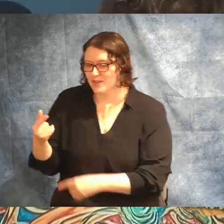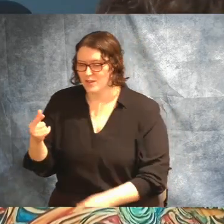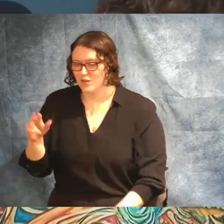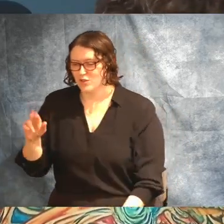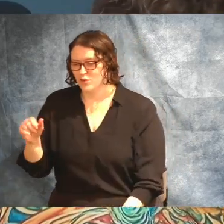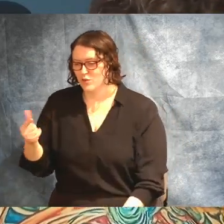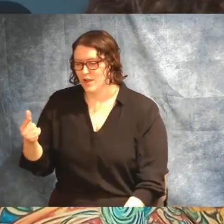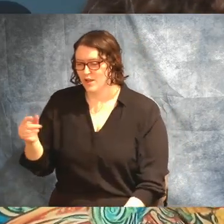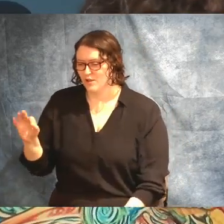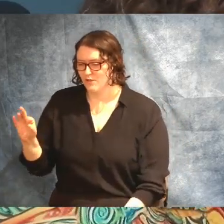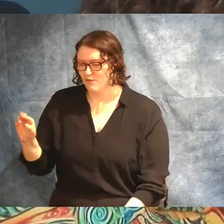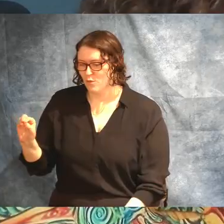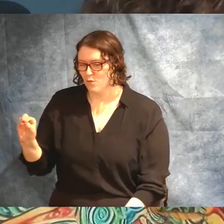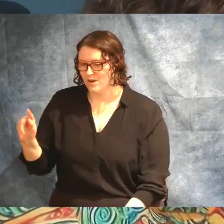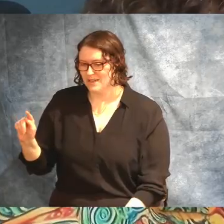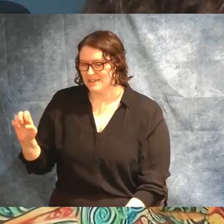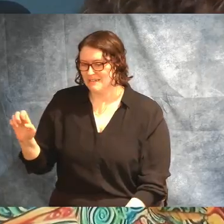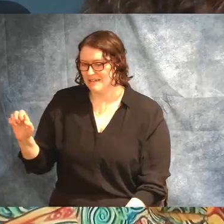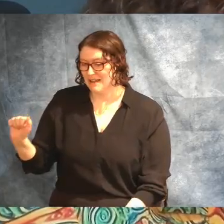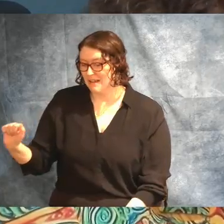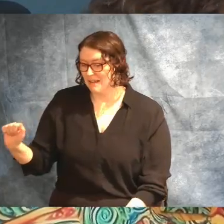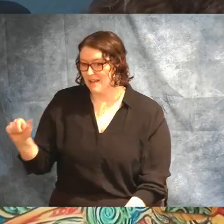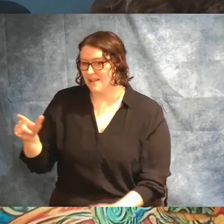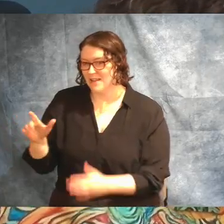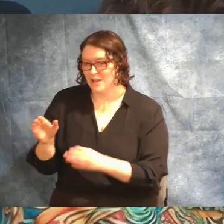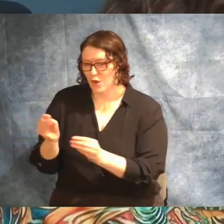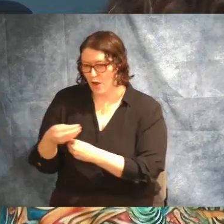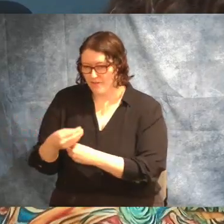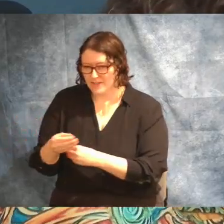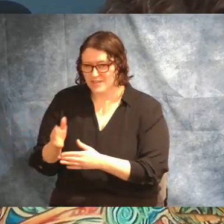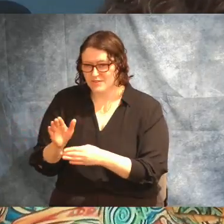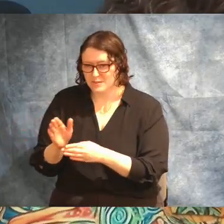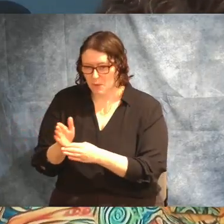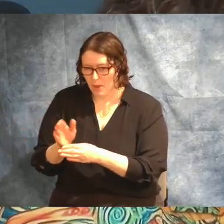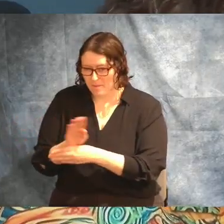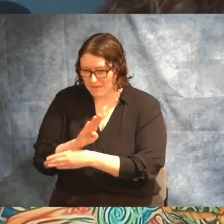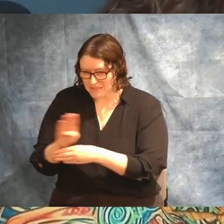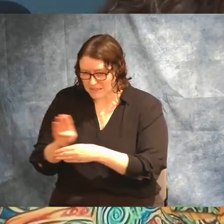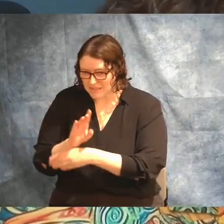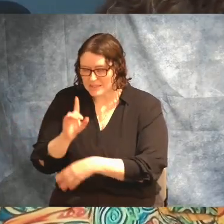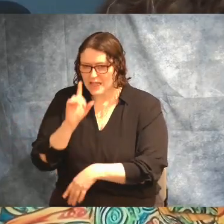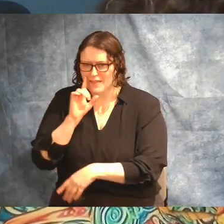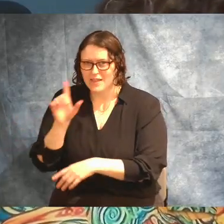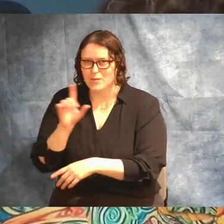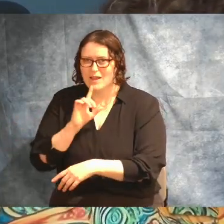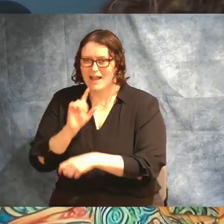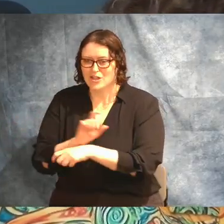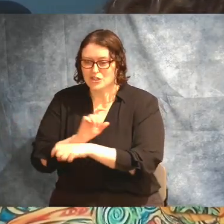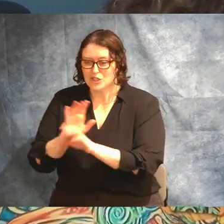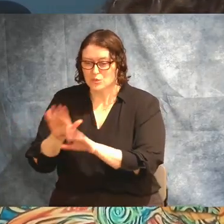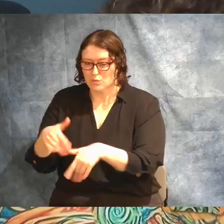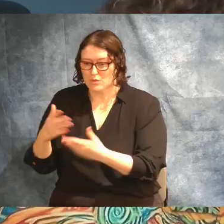our our Office of Small Business. and I think we reallocated because we didn't want to leave money